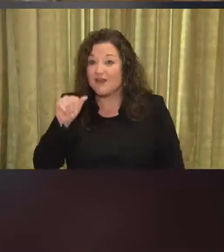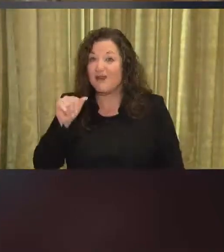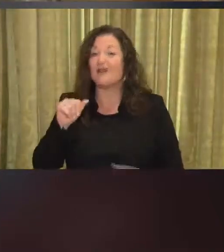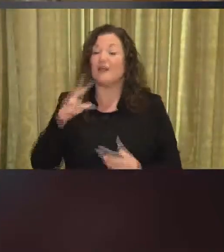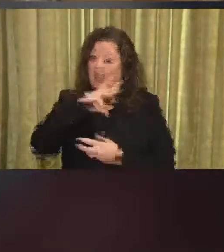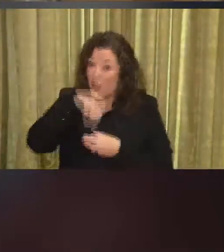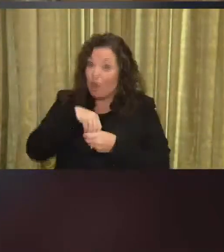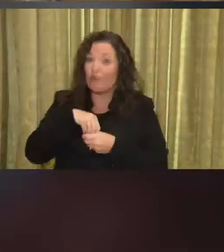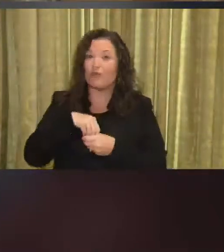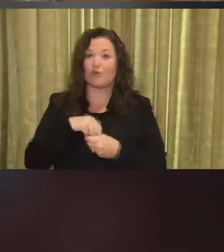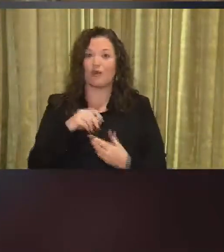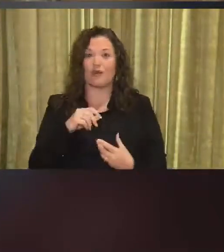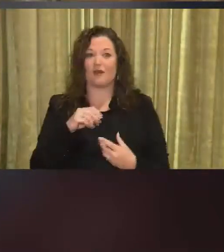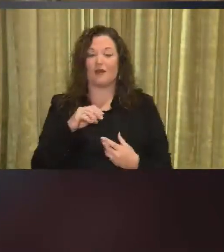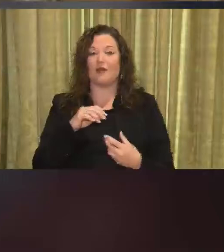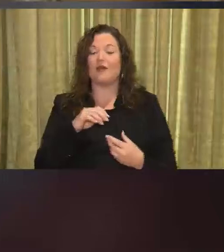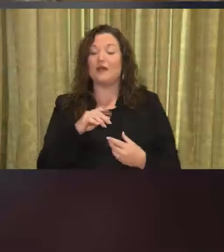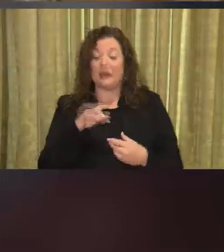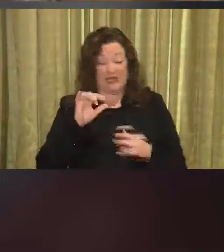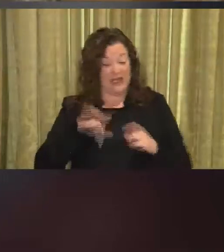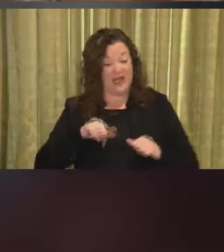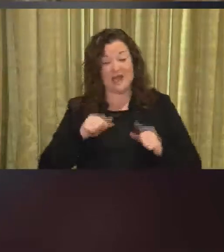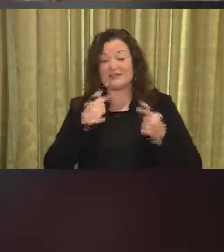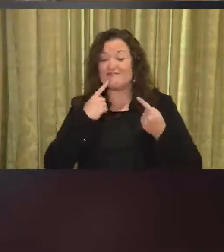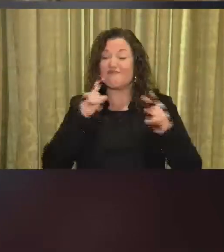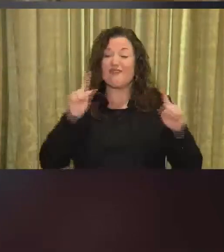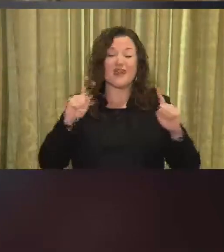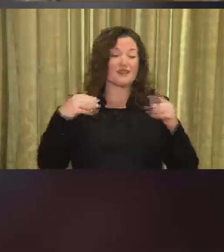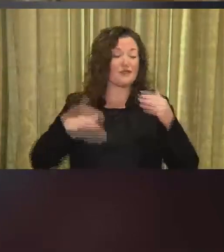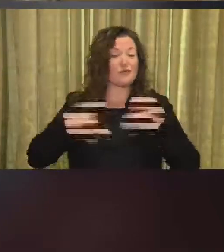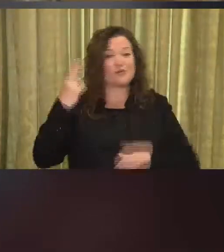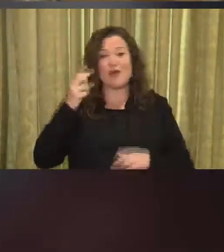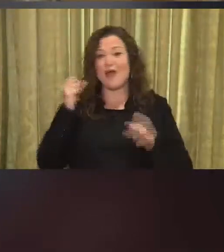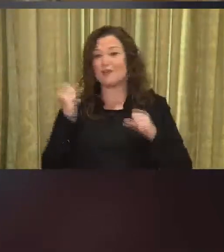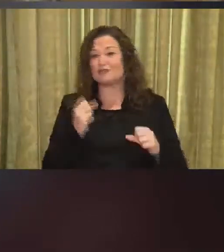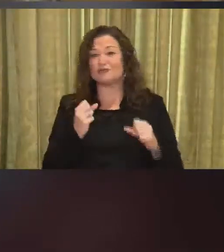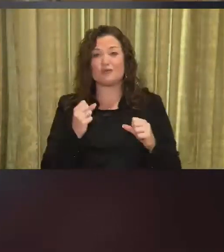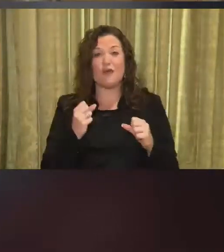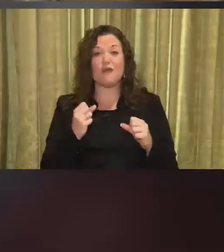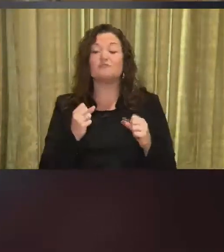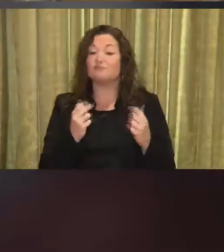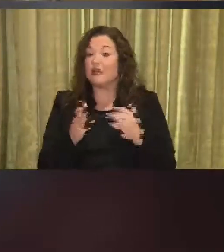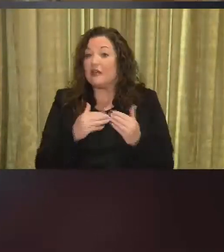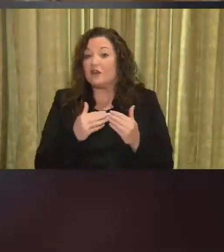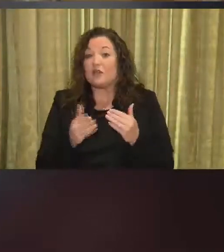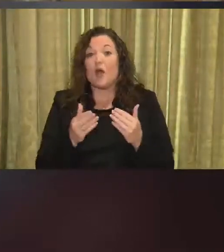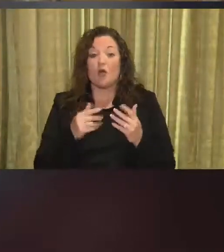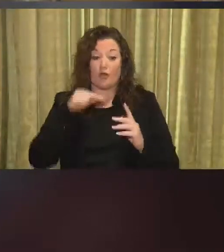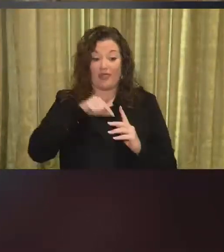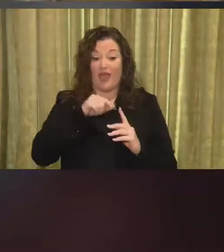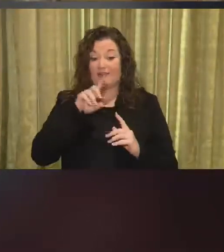prevent the actions of the Delta variant, even though. It is more transmissible and more